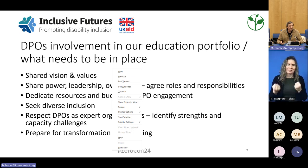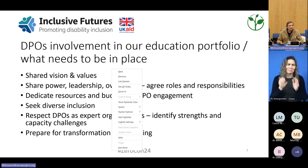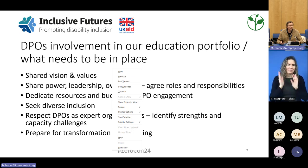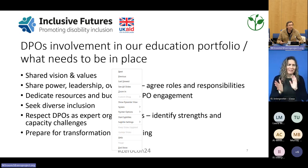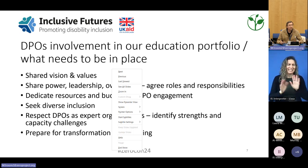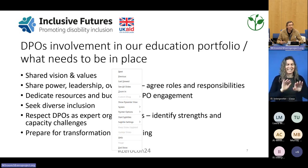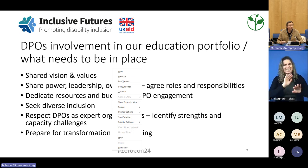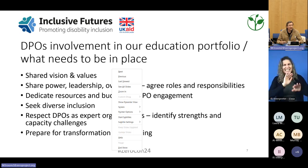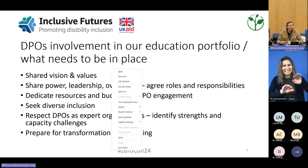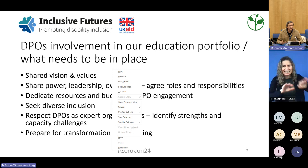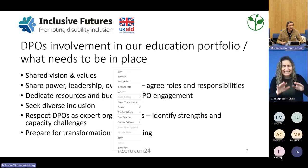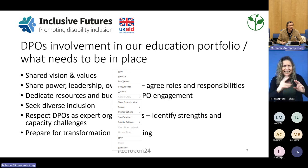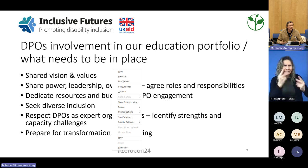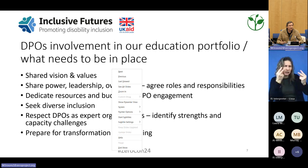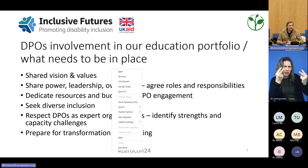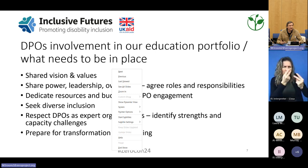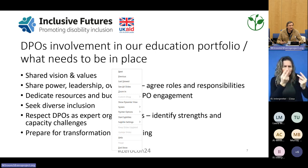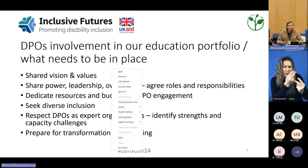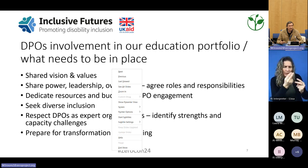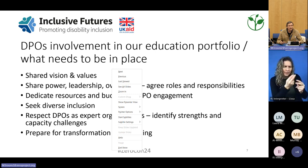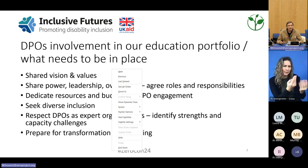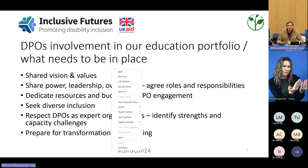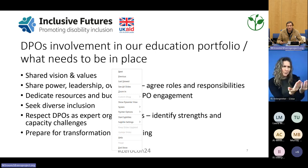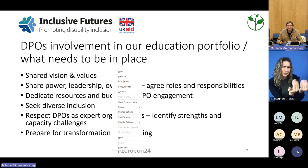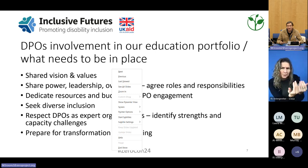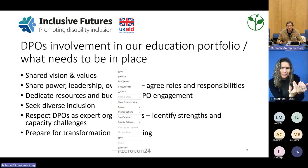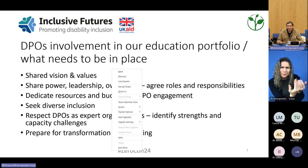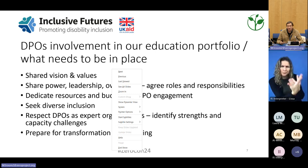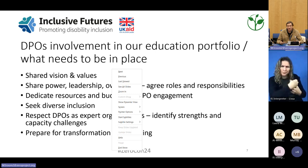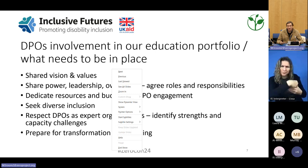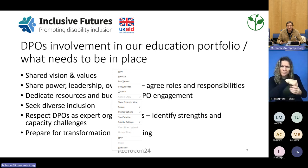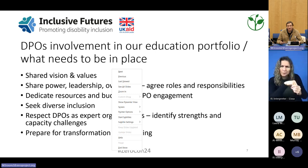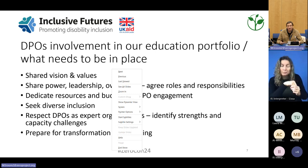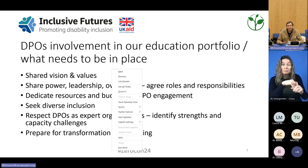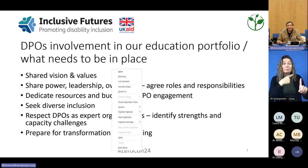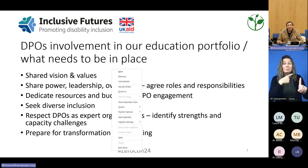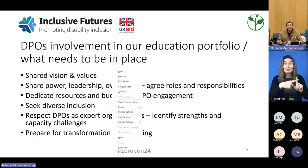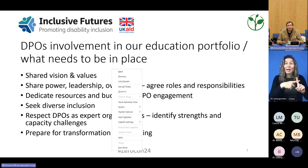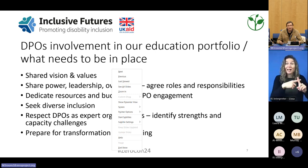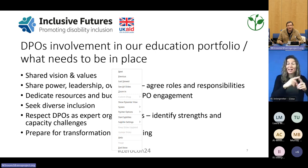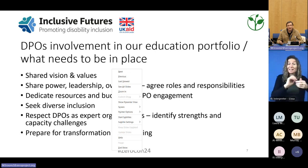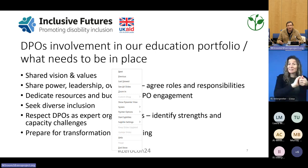get them on board. And especially look at the diversity of representation so not groups that are